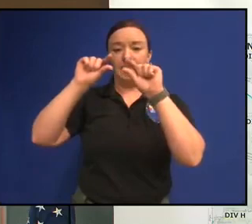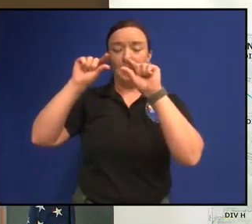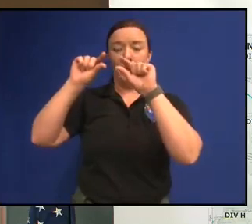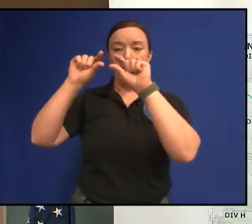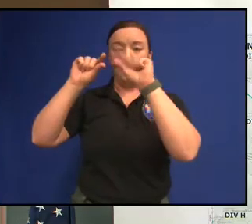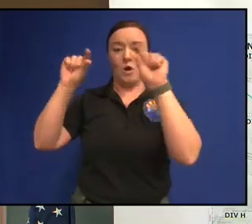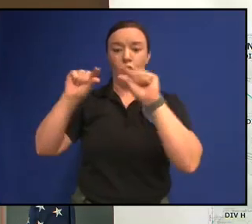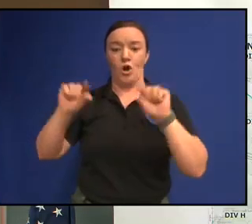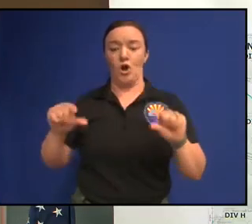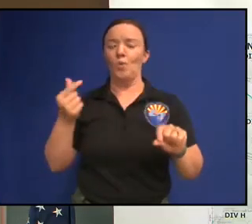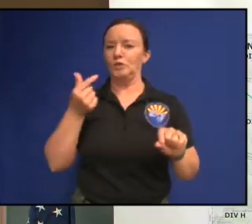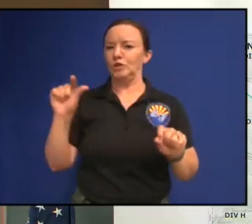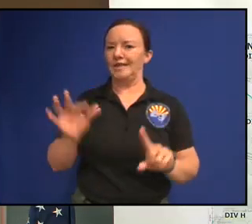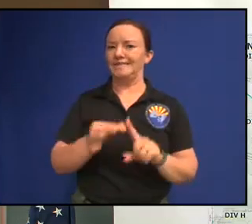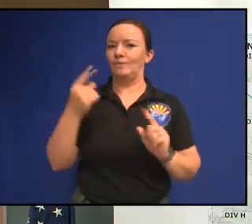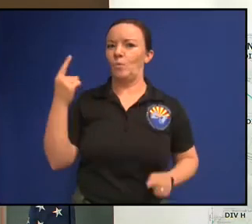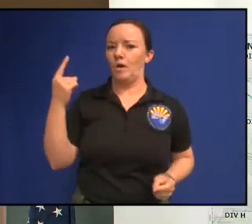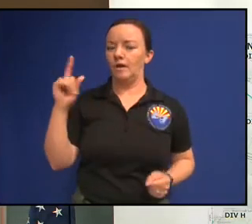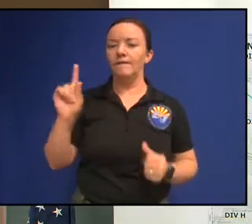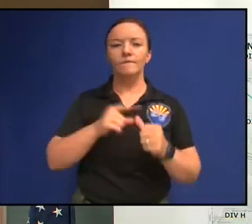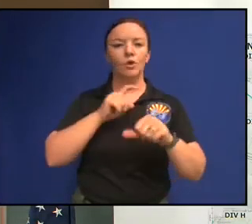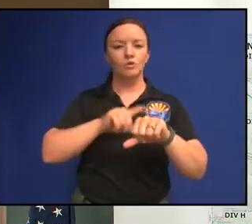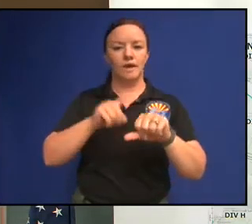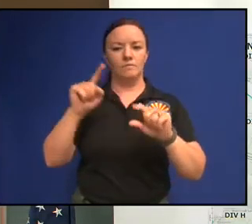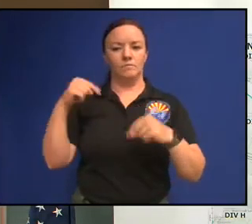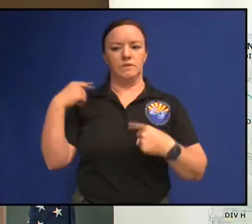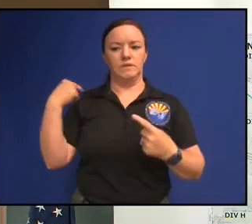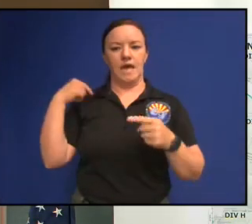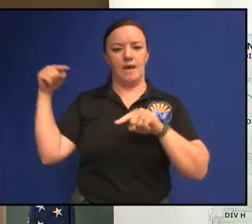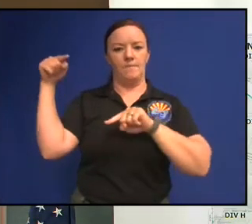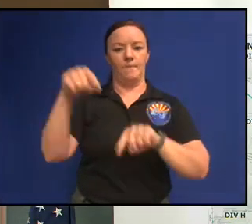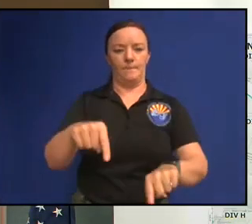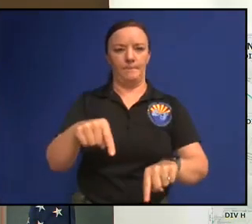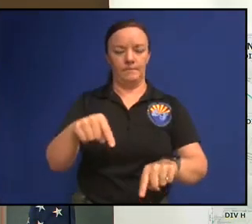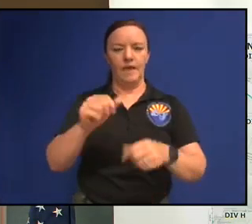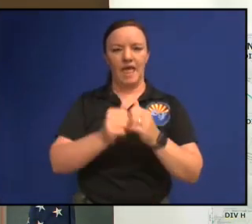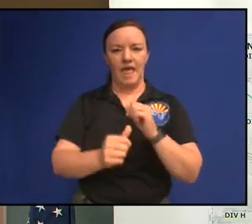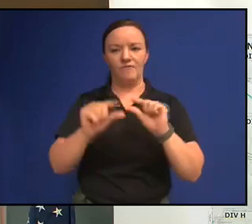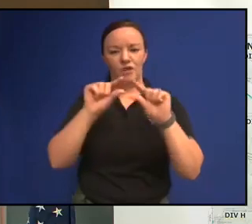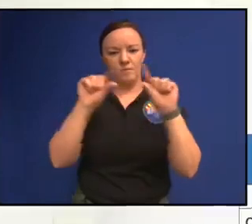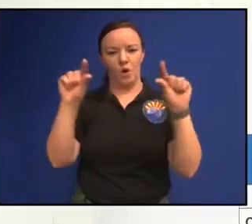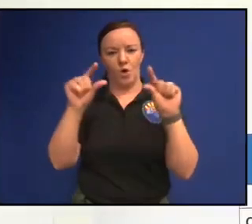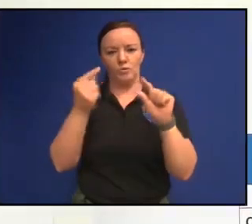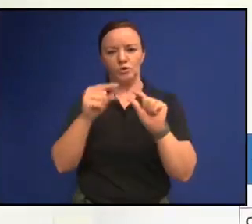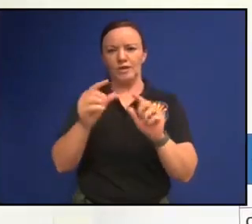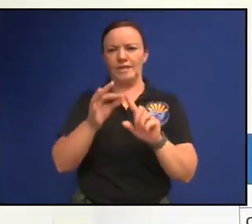SAVE ONE. IT WAS THE FIRST TIME I WAS HERE WHERE EVERY BAR WAS